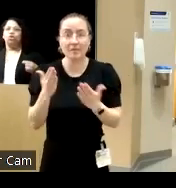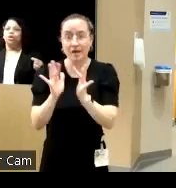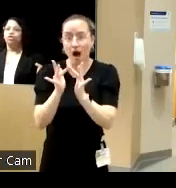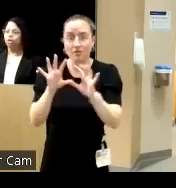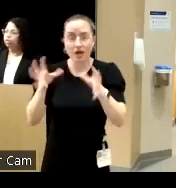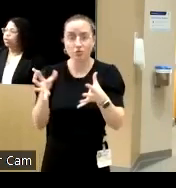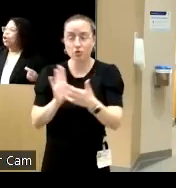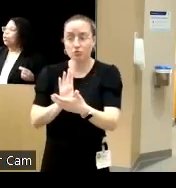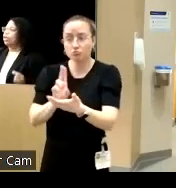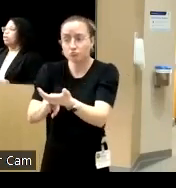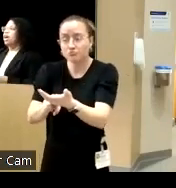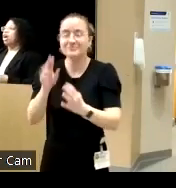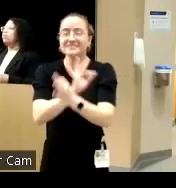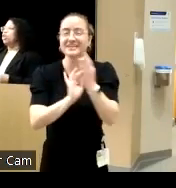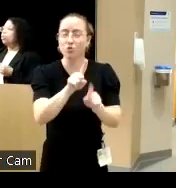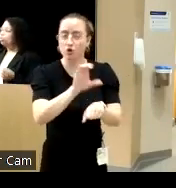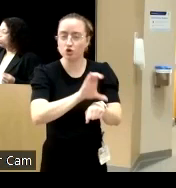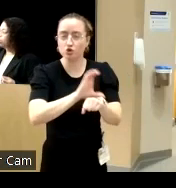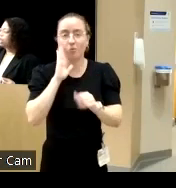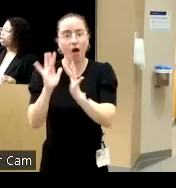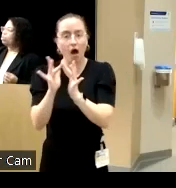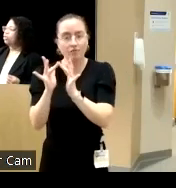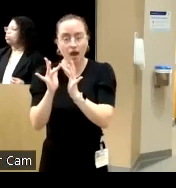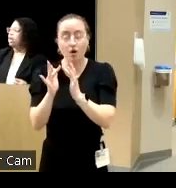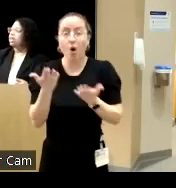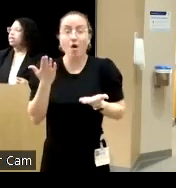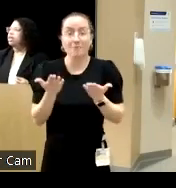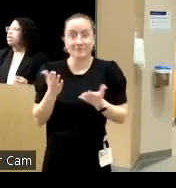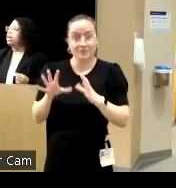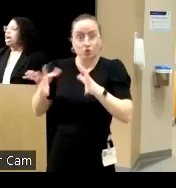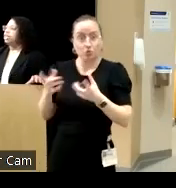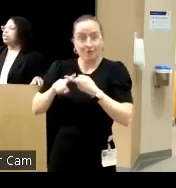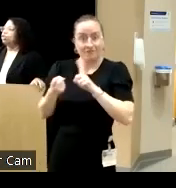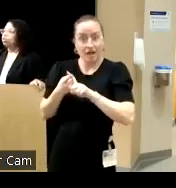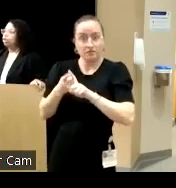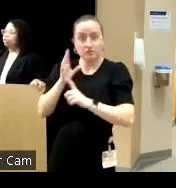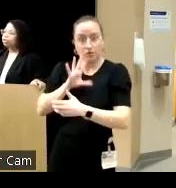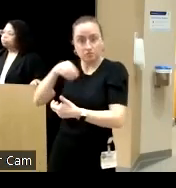just going to church or they may have a group that they participate in at the local church